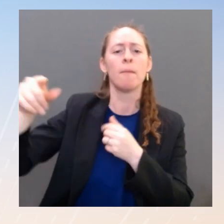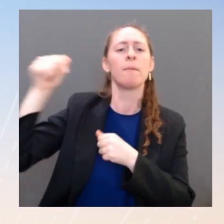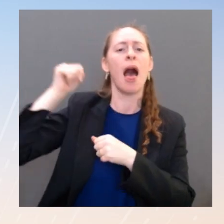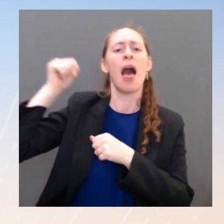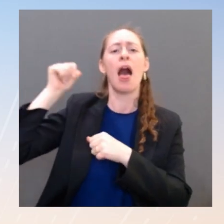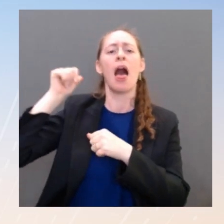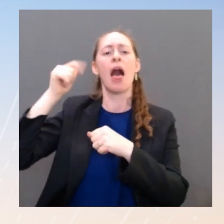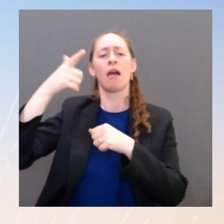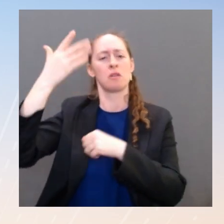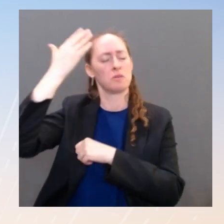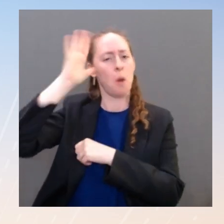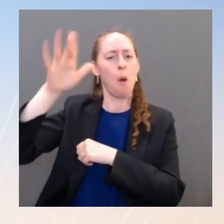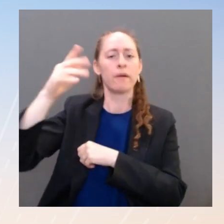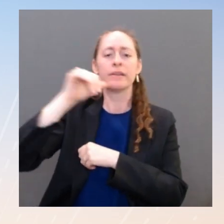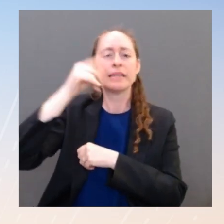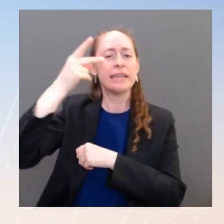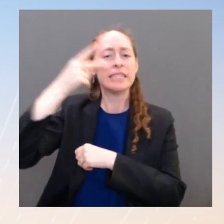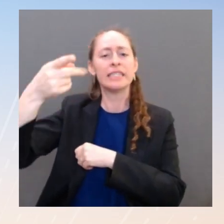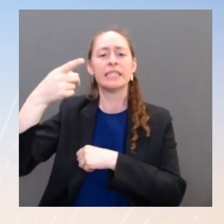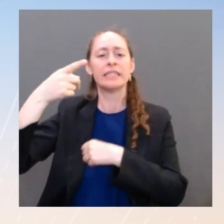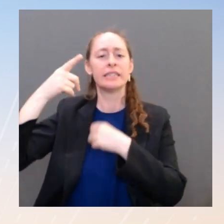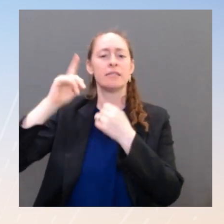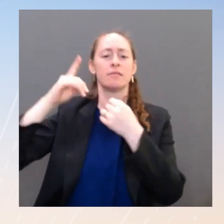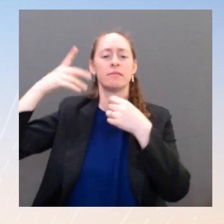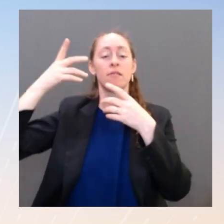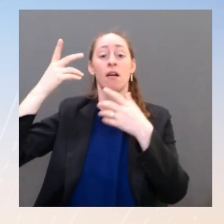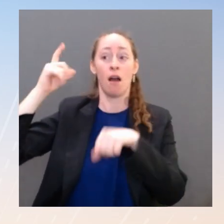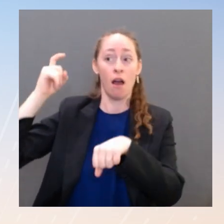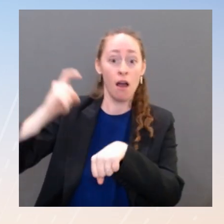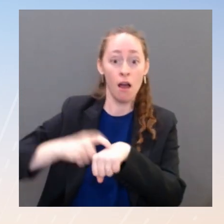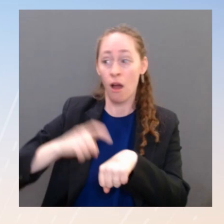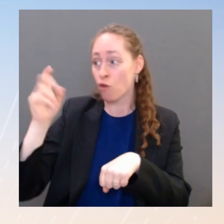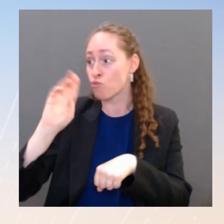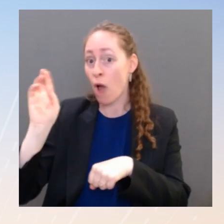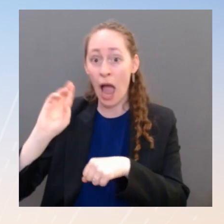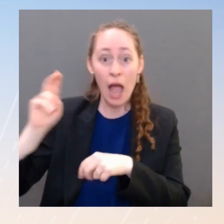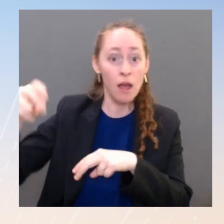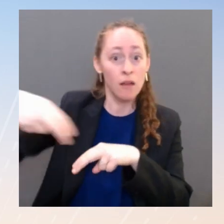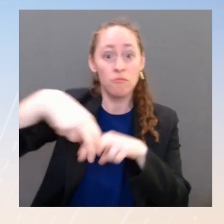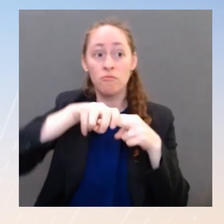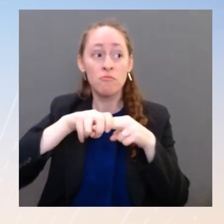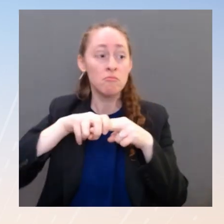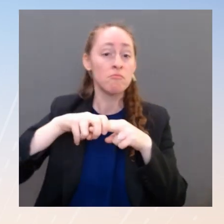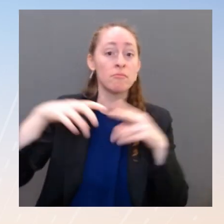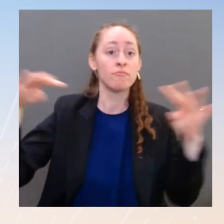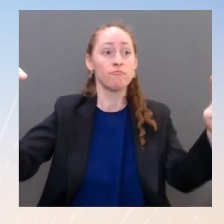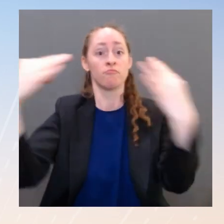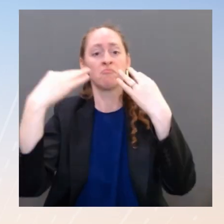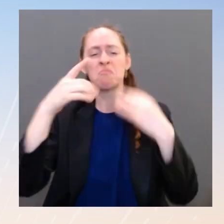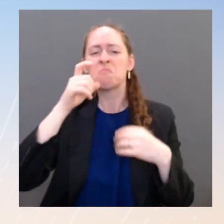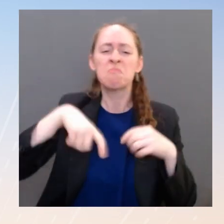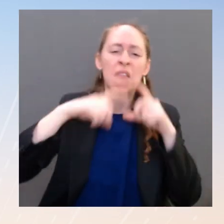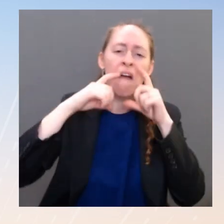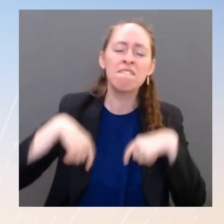that he did not need to do that while he was on stage. Go ahead. The Press: Thank you, Jen. Finnish local media are reporting that the country